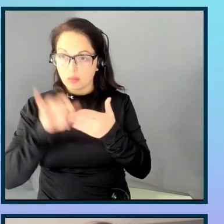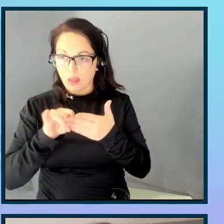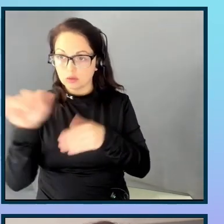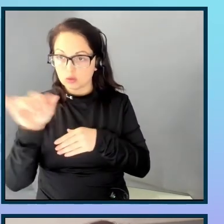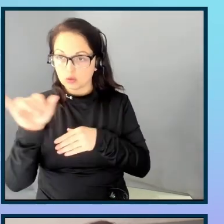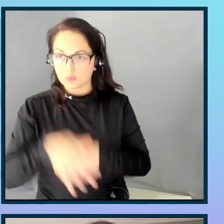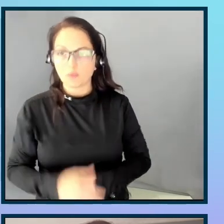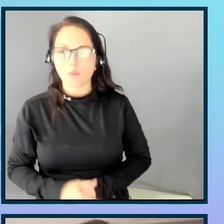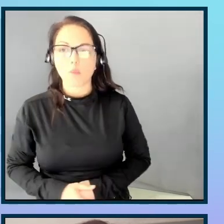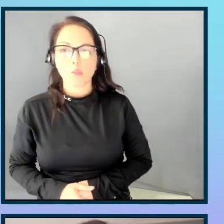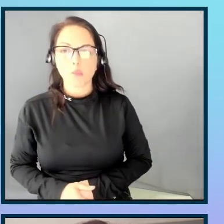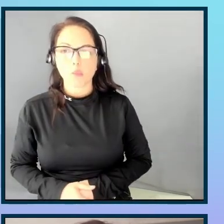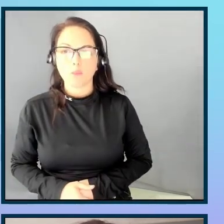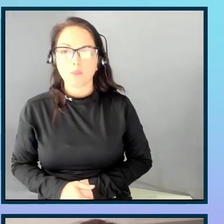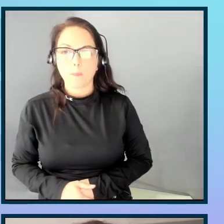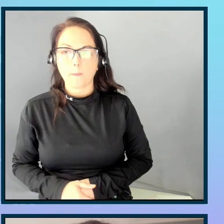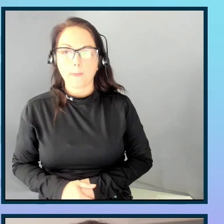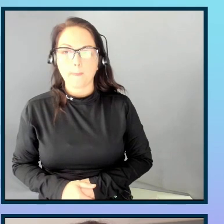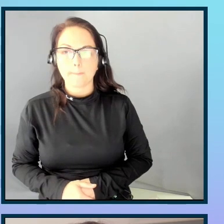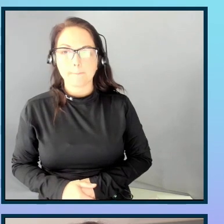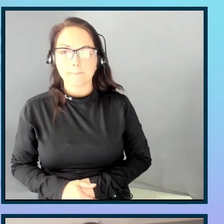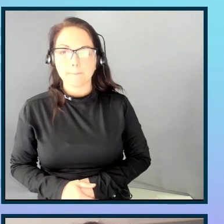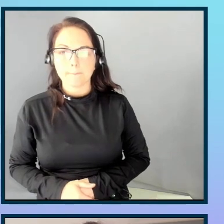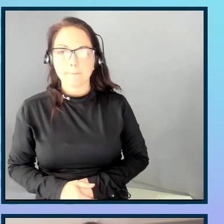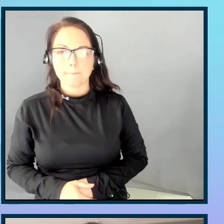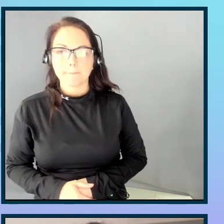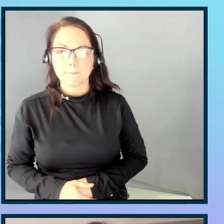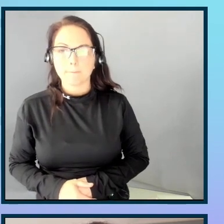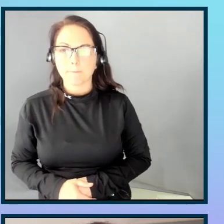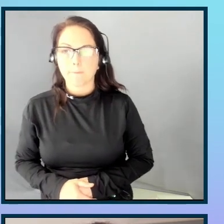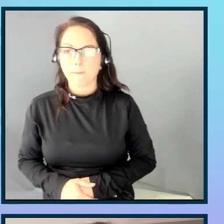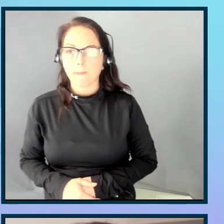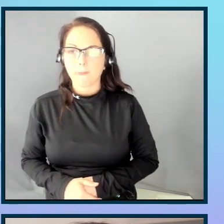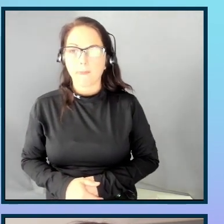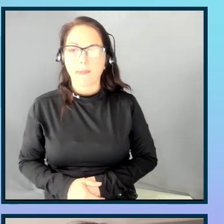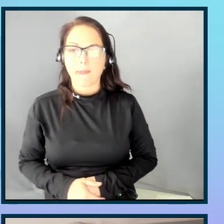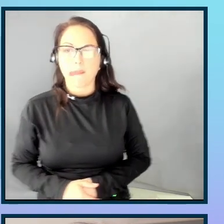This is particularly useful for people with memory issues.